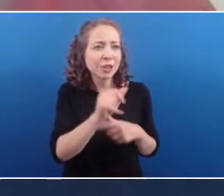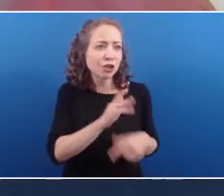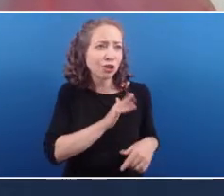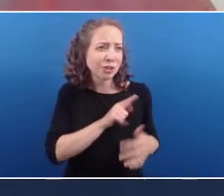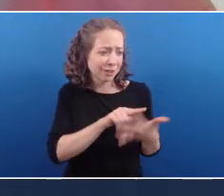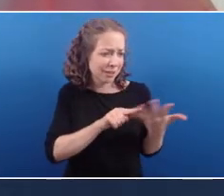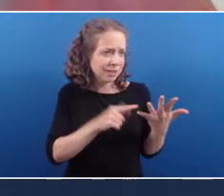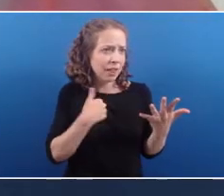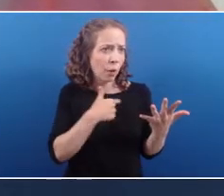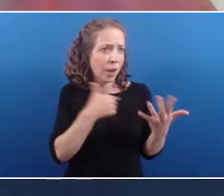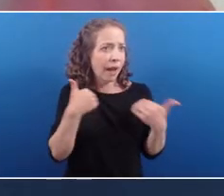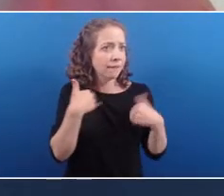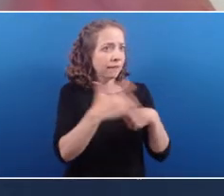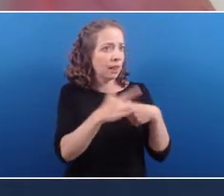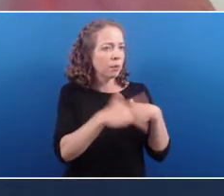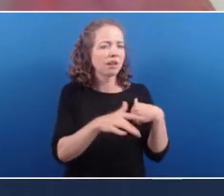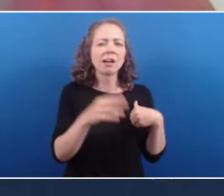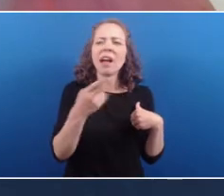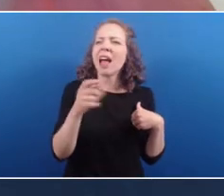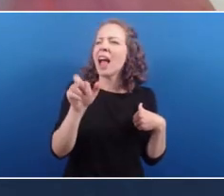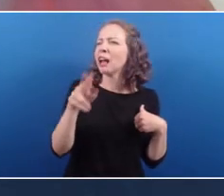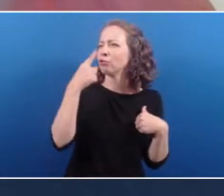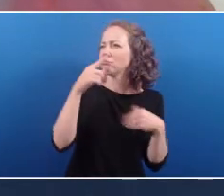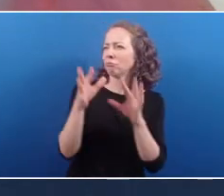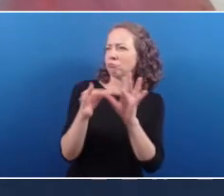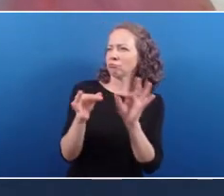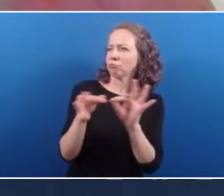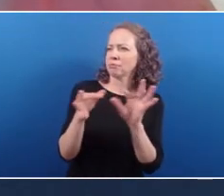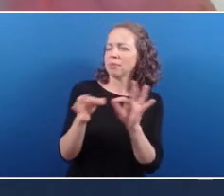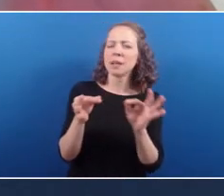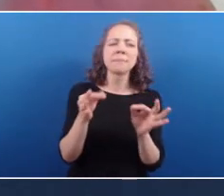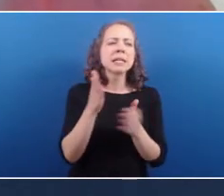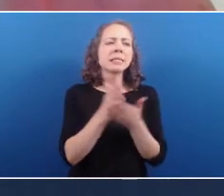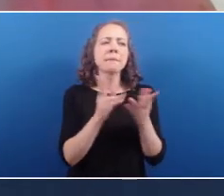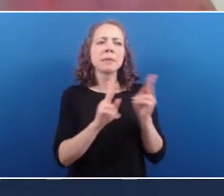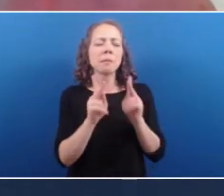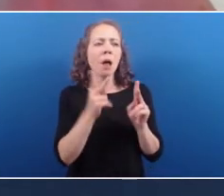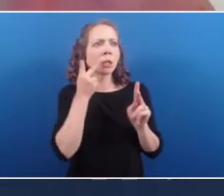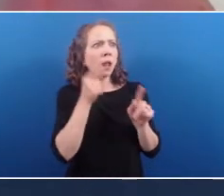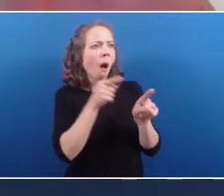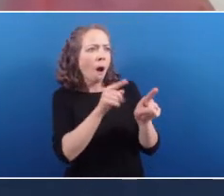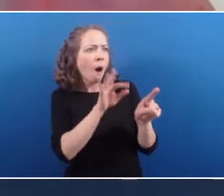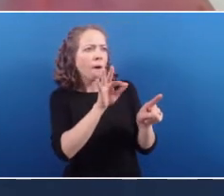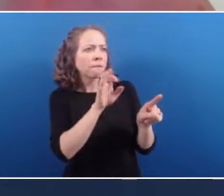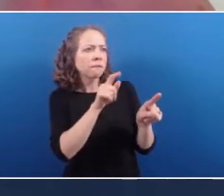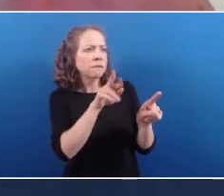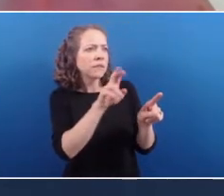Hector, maybe you can comment on this, but I think some folks maybe see some features at different times and in different environments.